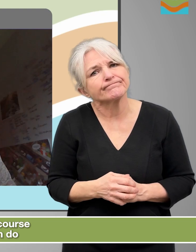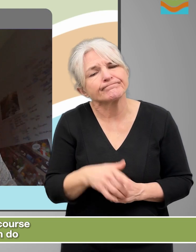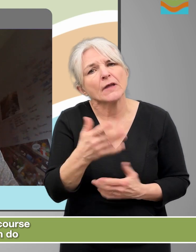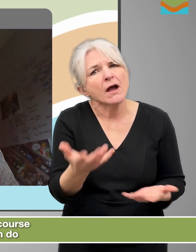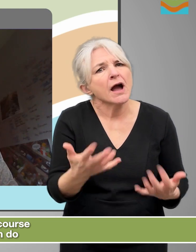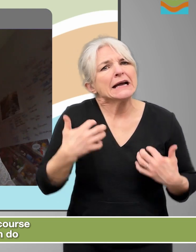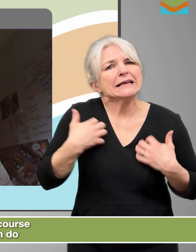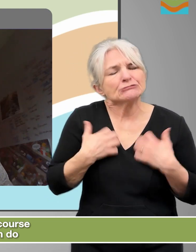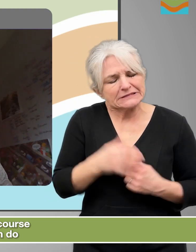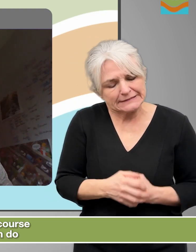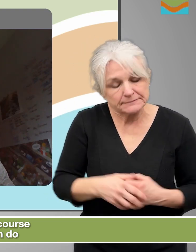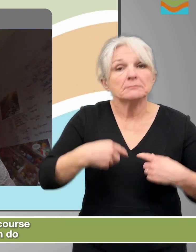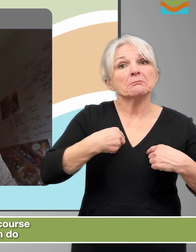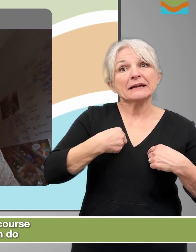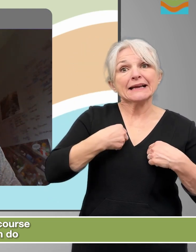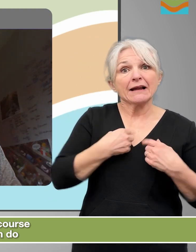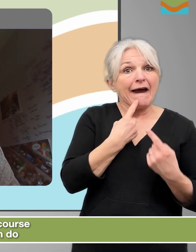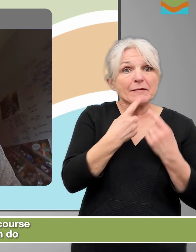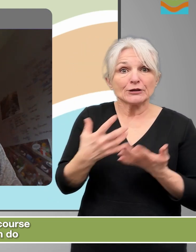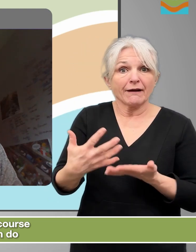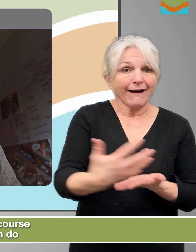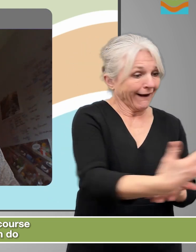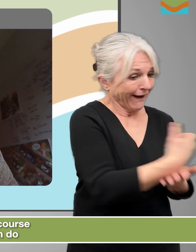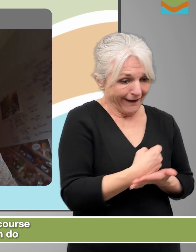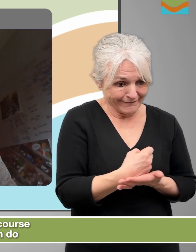Yeah, I was reflecting and of course the interesting thing is I can do